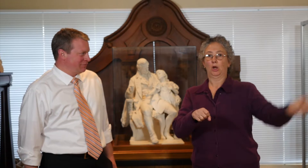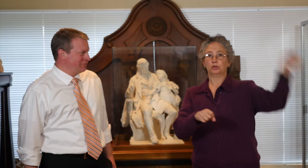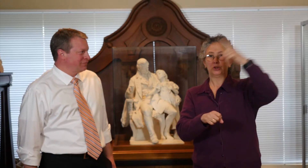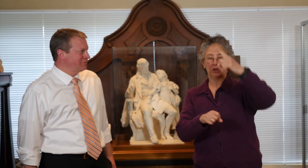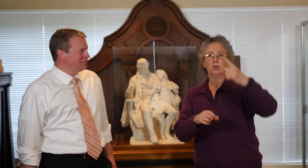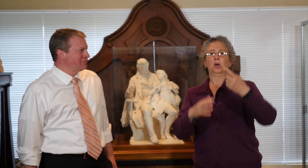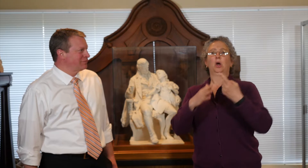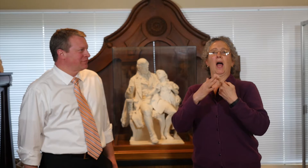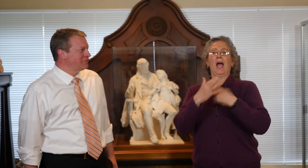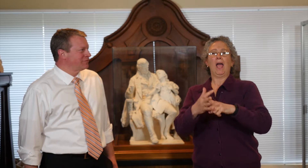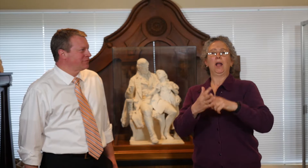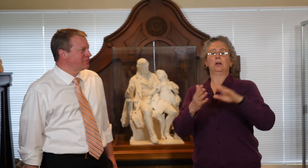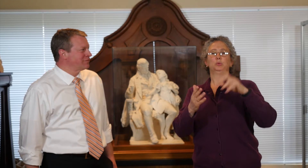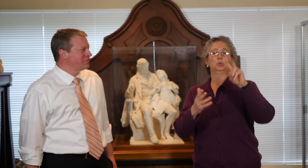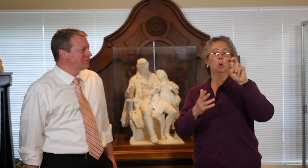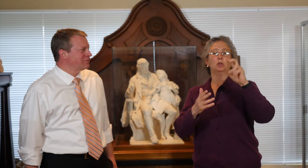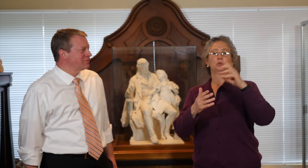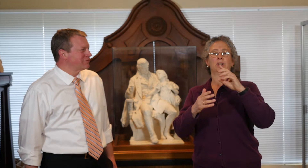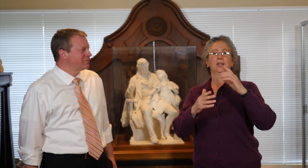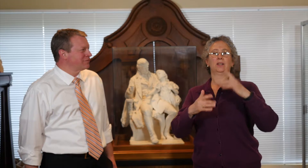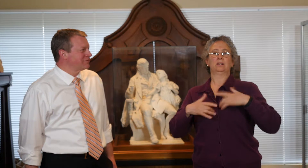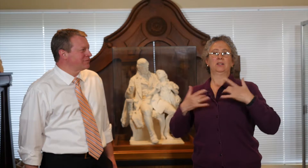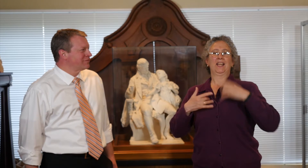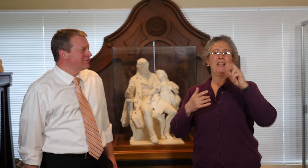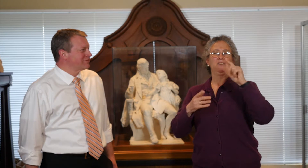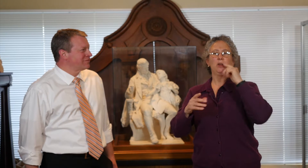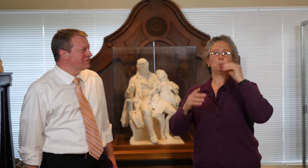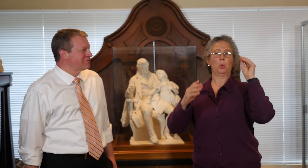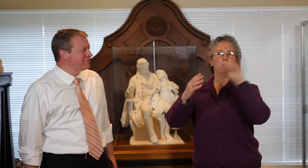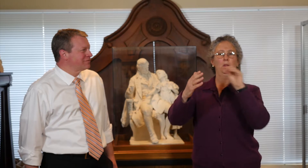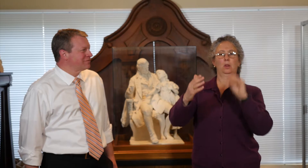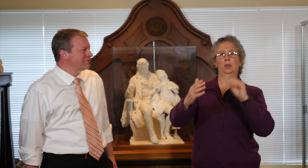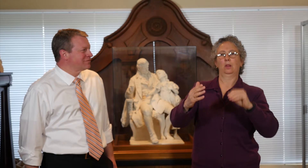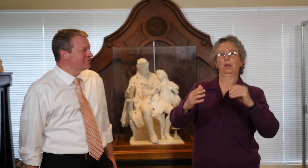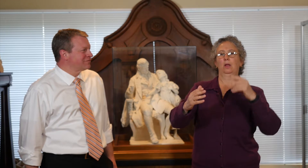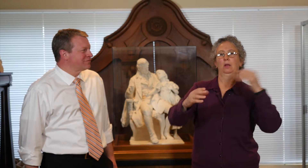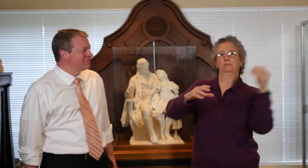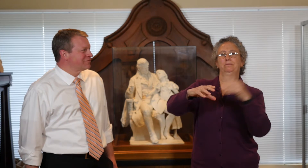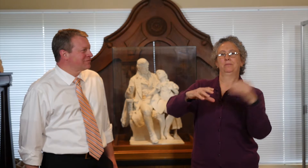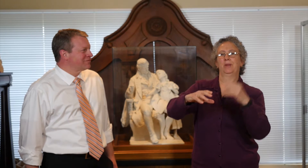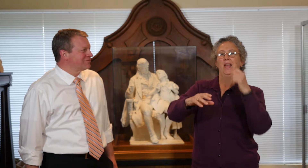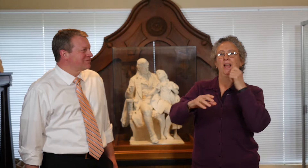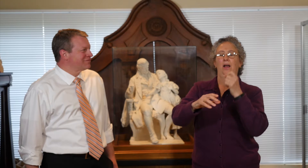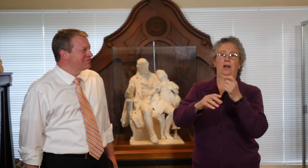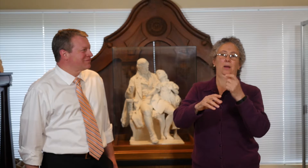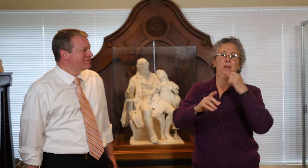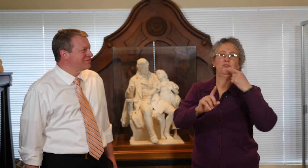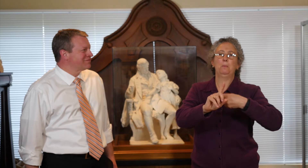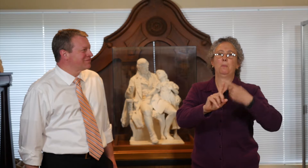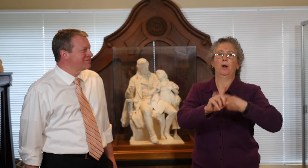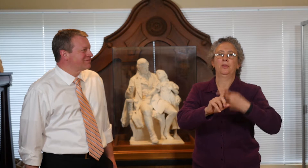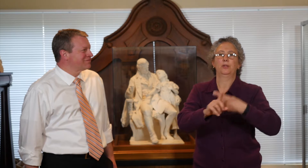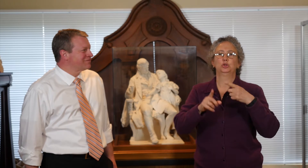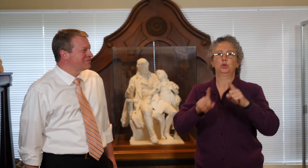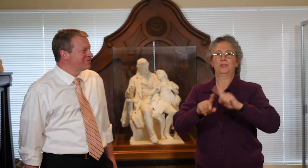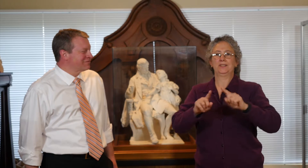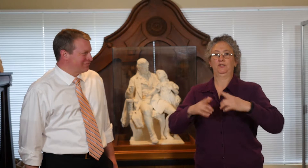putting items in the time capsule next year at the kick-off. We will have momentos from